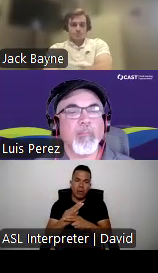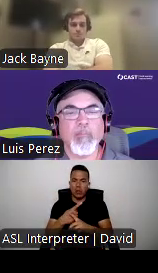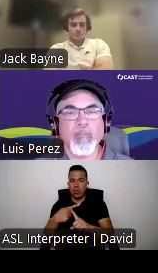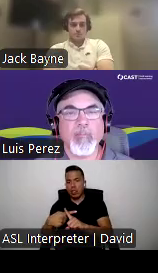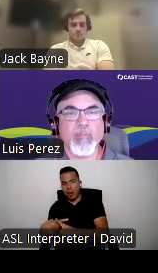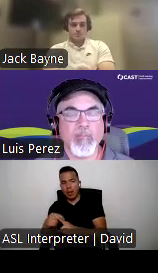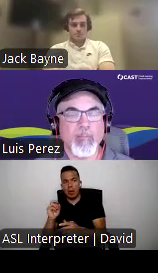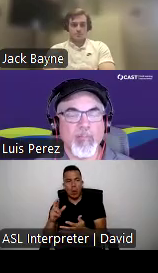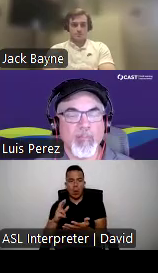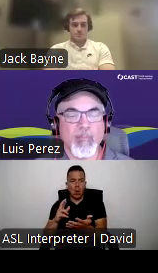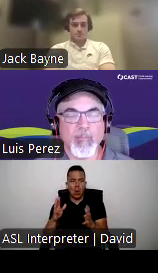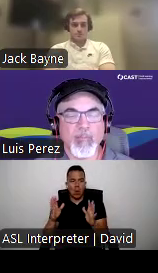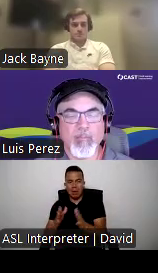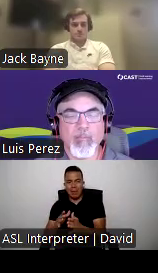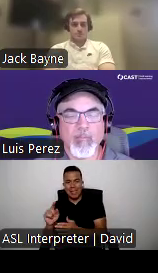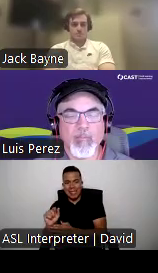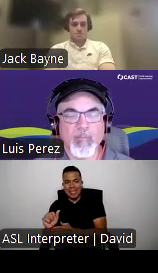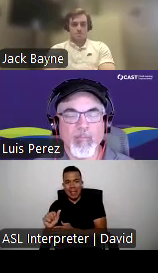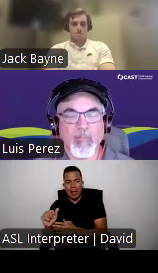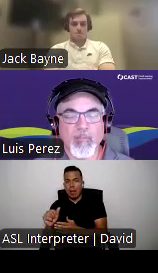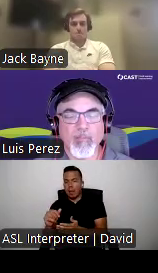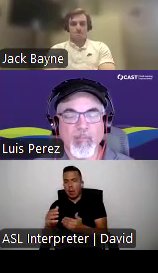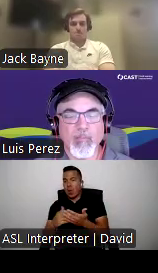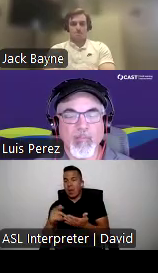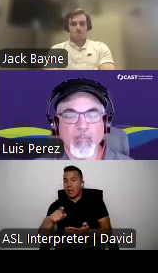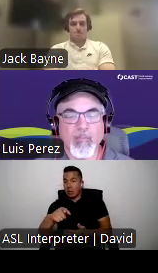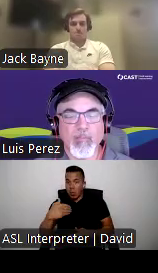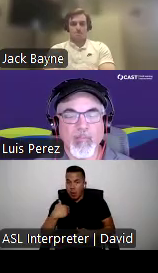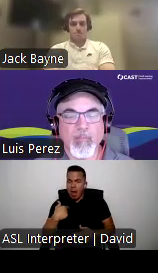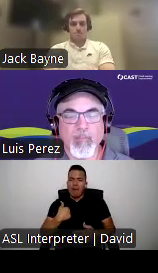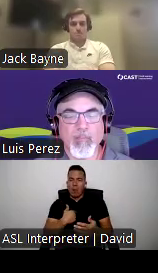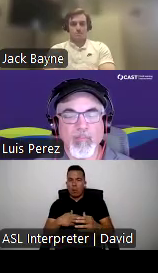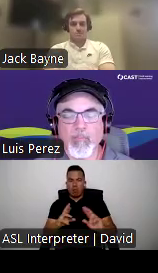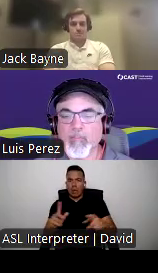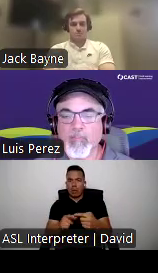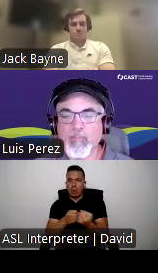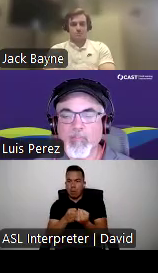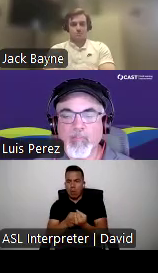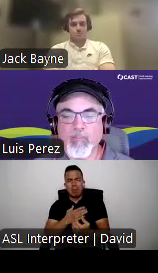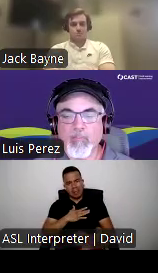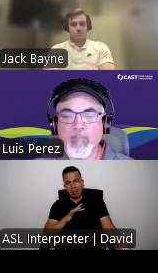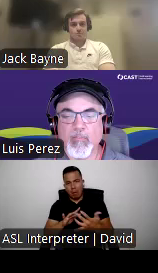support needs where you're at or whatever is best for you, but reach out to us. You can scan the QR